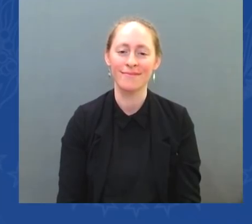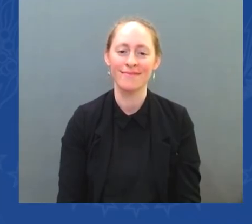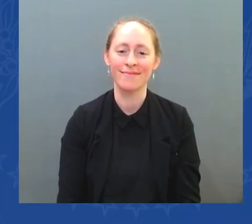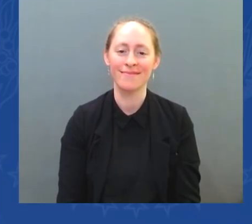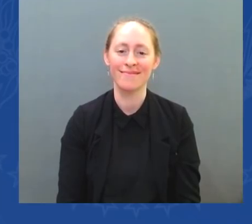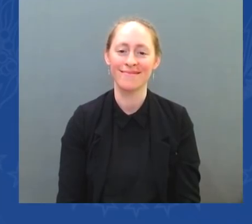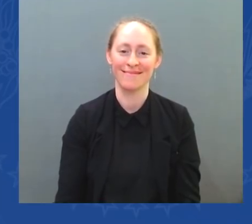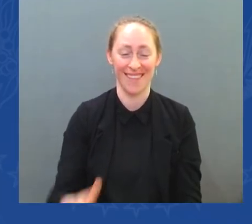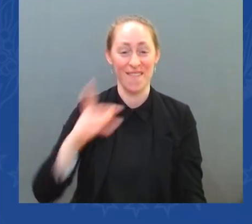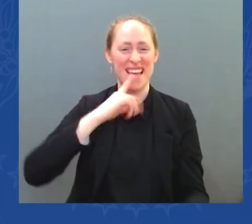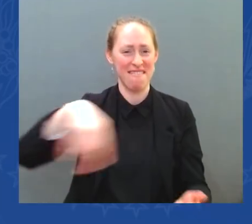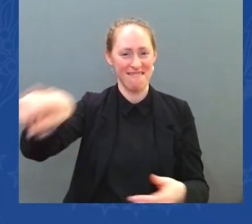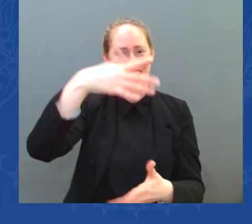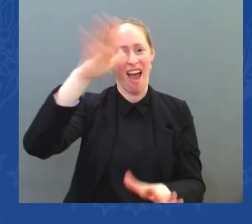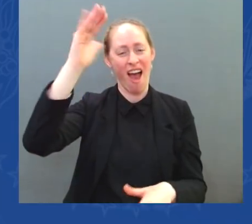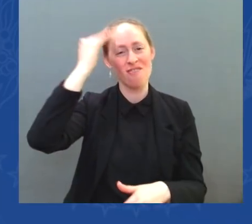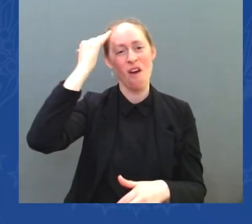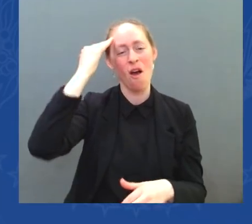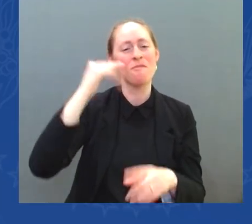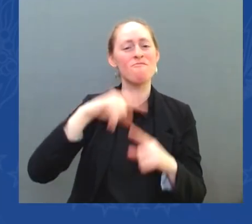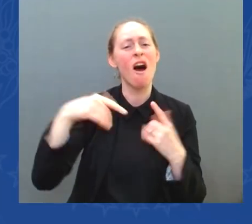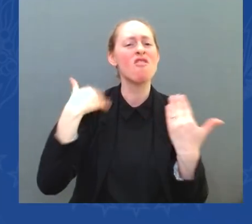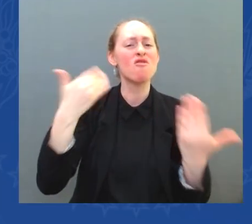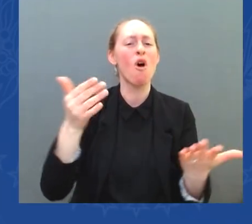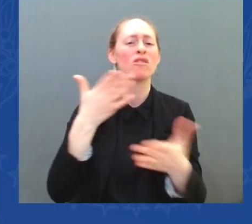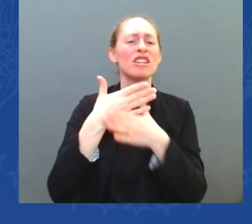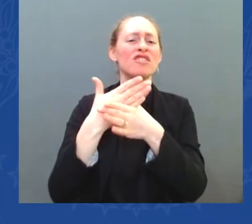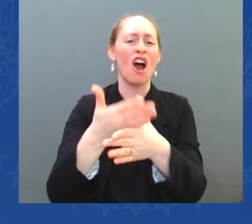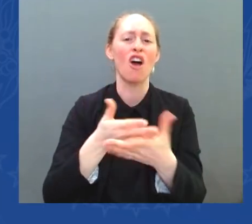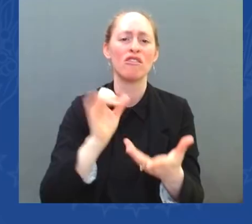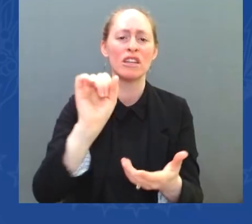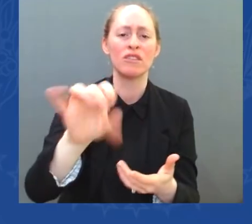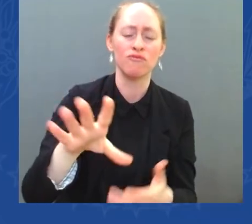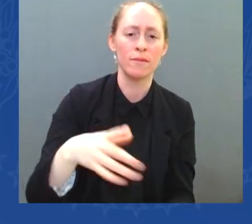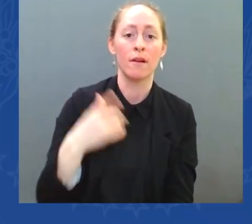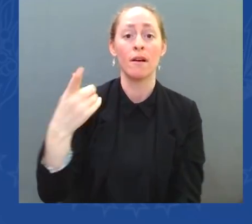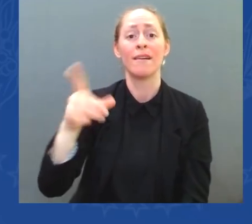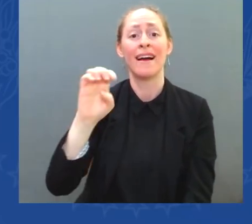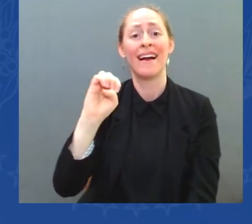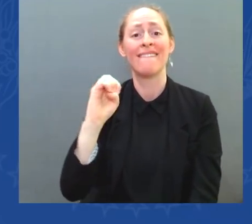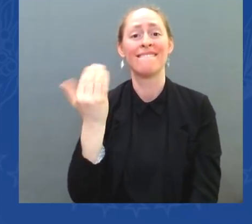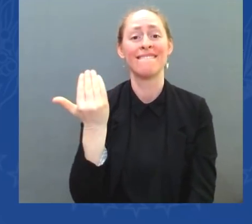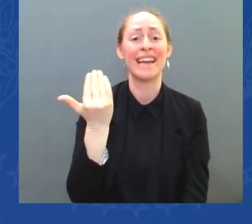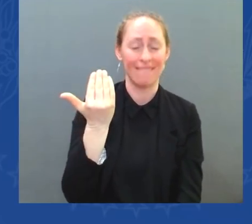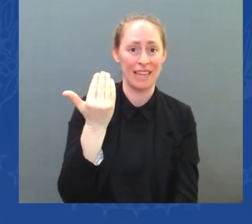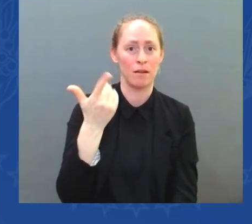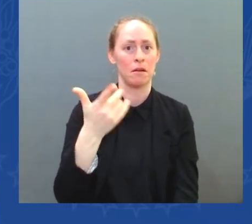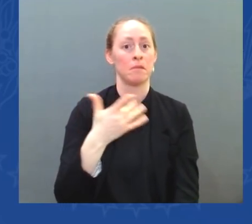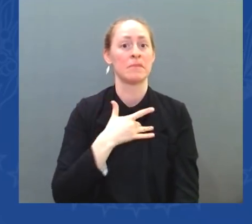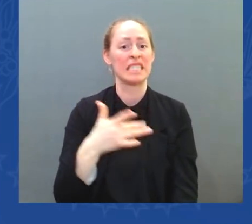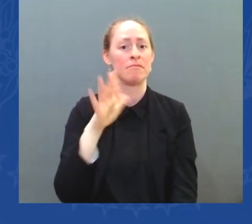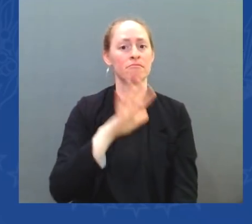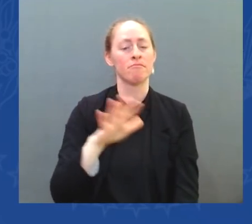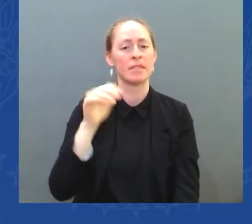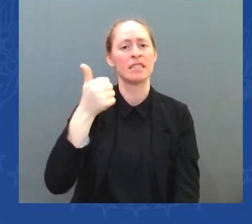E15 is about 10 cents a gallon cheaper than E10, and some gas stations offer an even bigger discount than that.